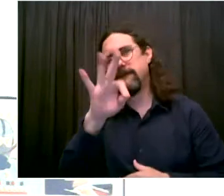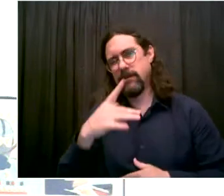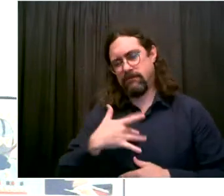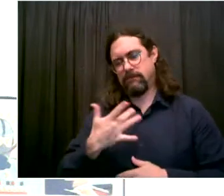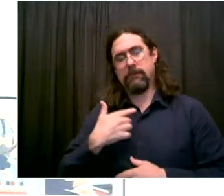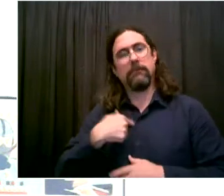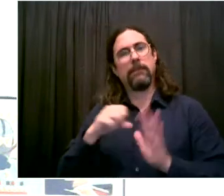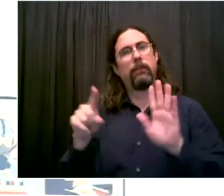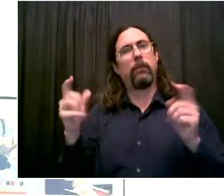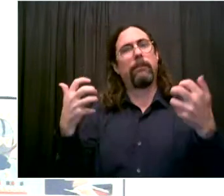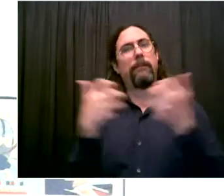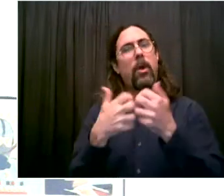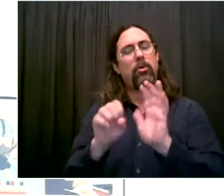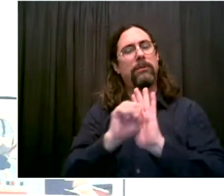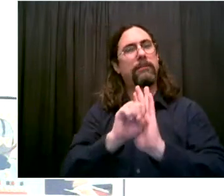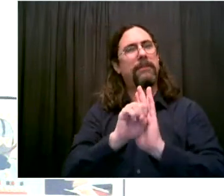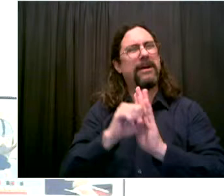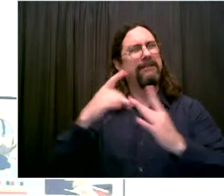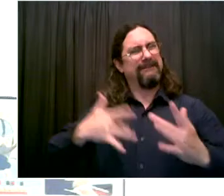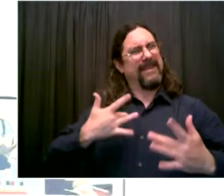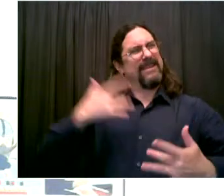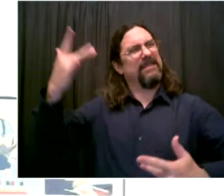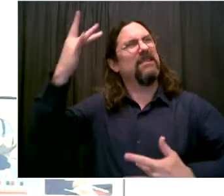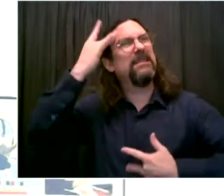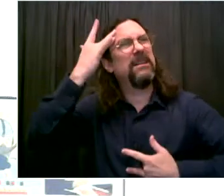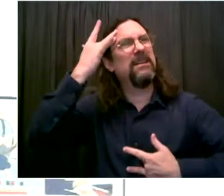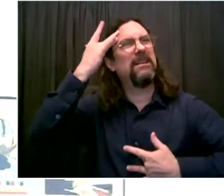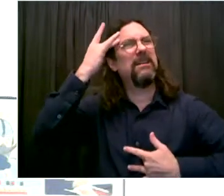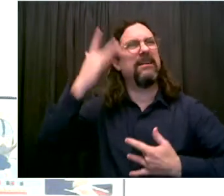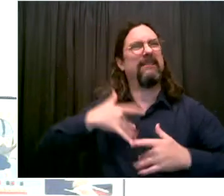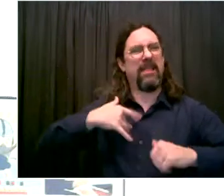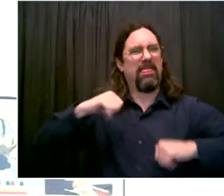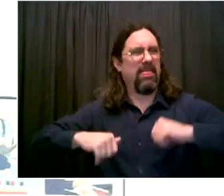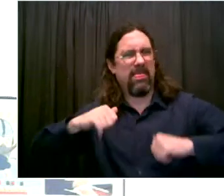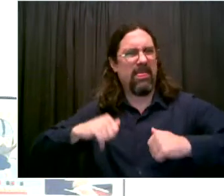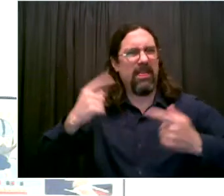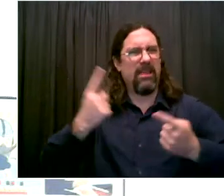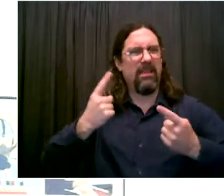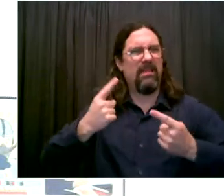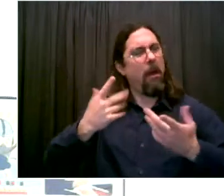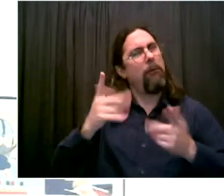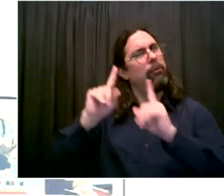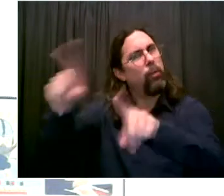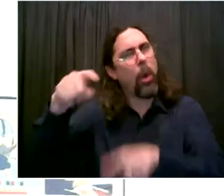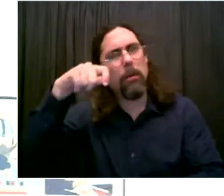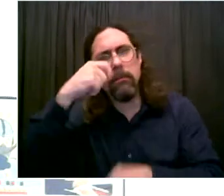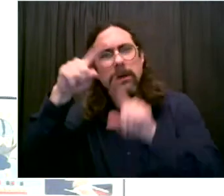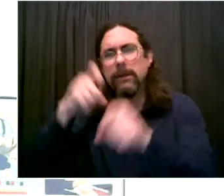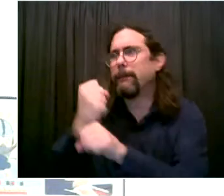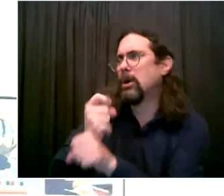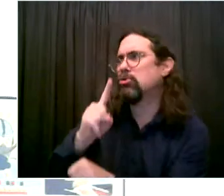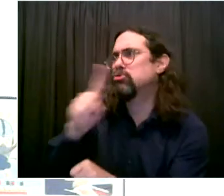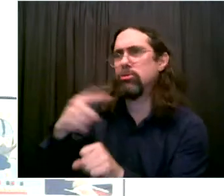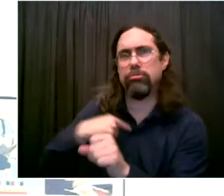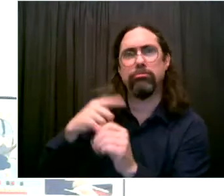ASYMPTOMATIC OR SYMPTOMATIC OR IF YOU'RE PART OF A WORKPLACE OR OTHER MANDATORY TESTING PROGRAM.